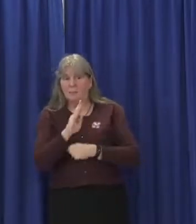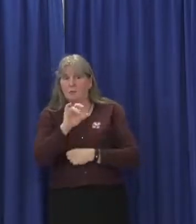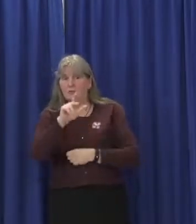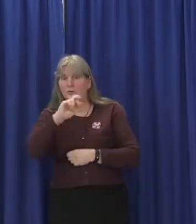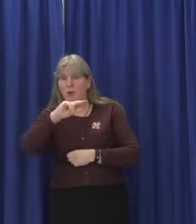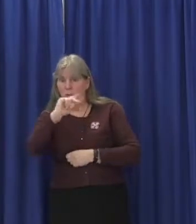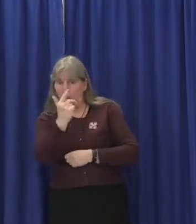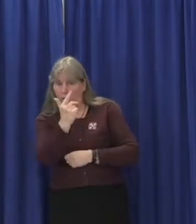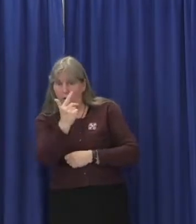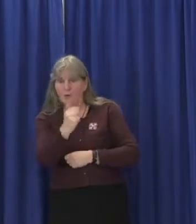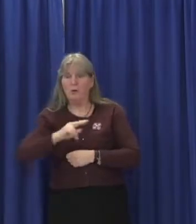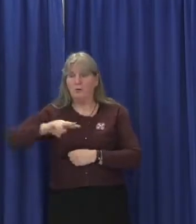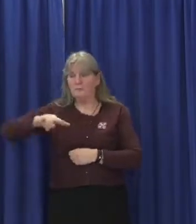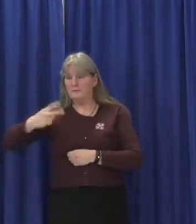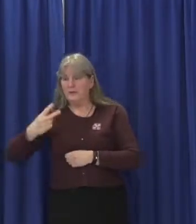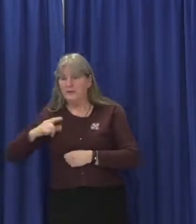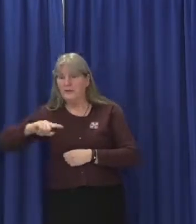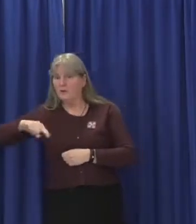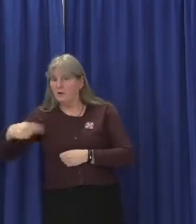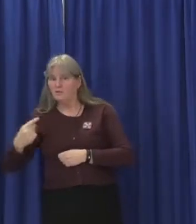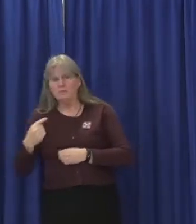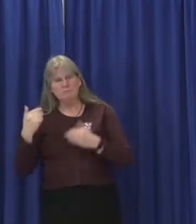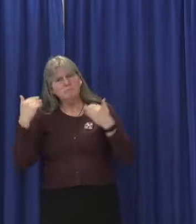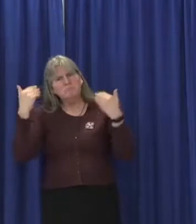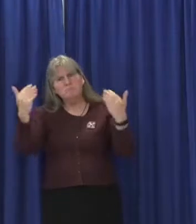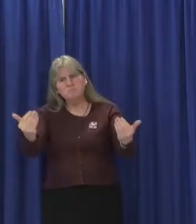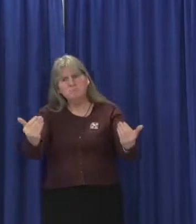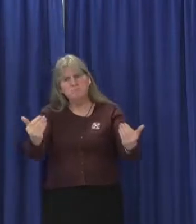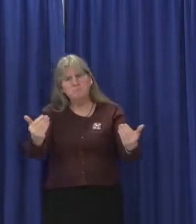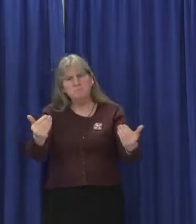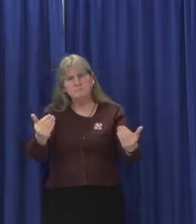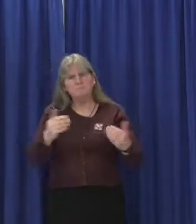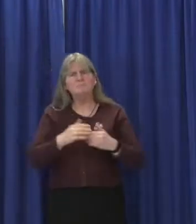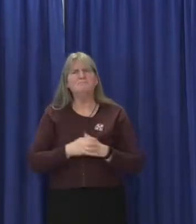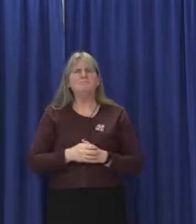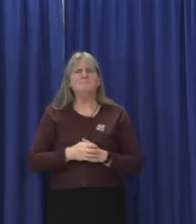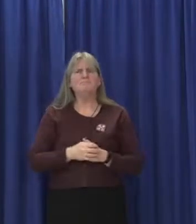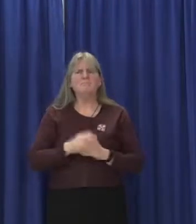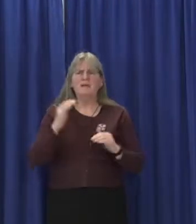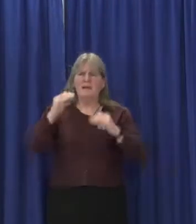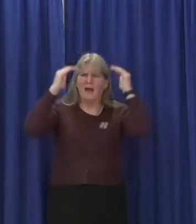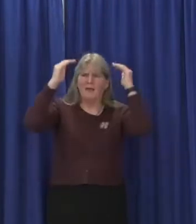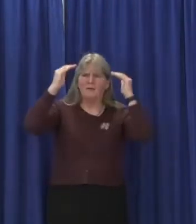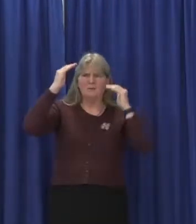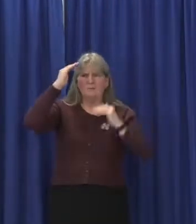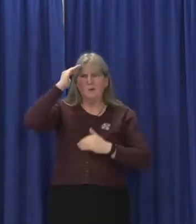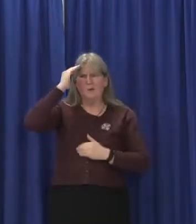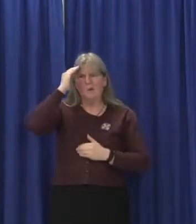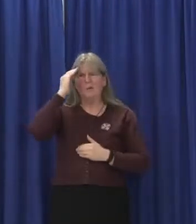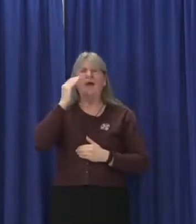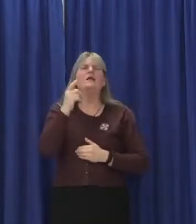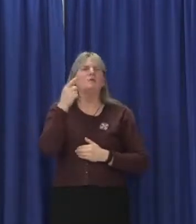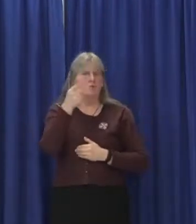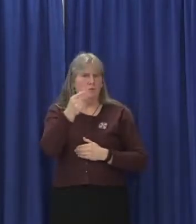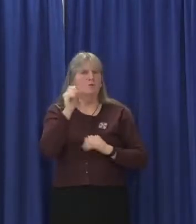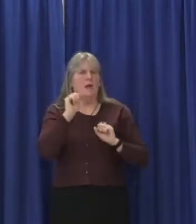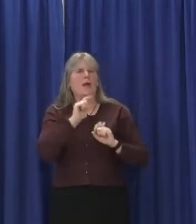a second dose or a first dose. Adults should know that walk-ins are able to be accommodated right now